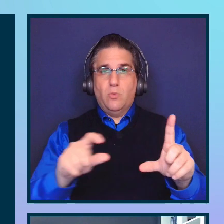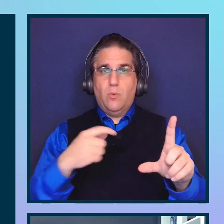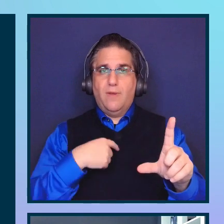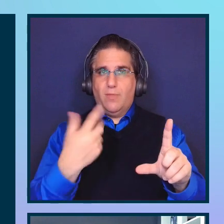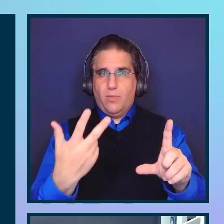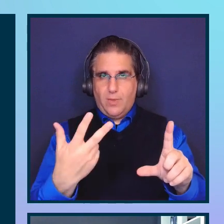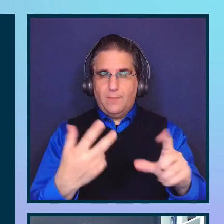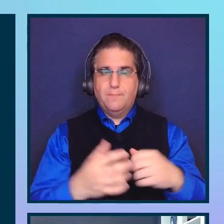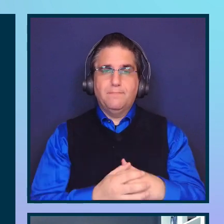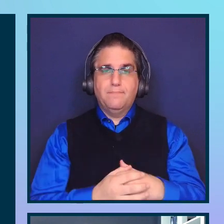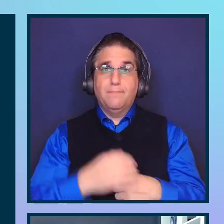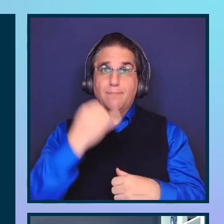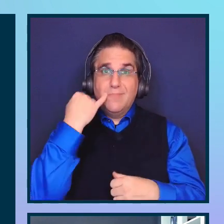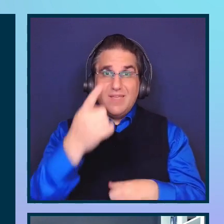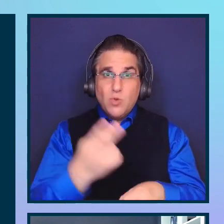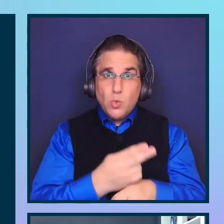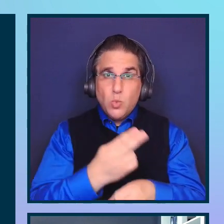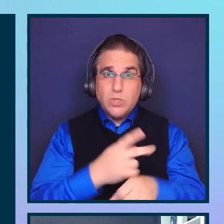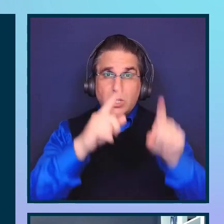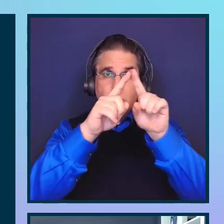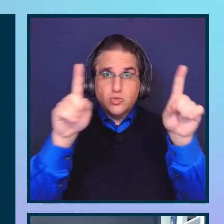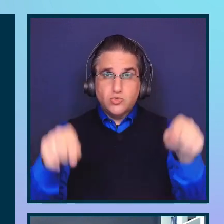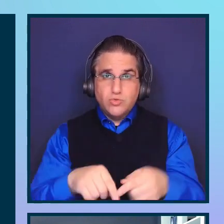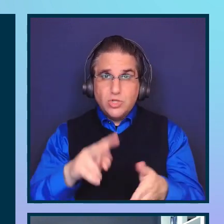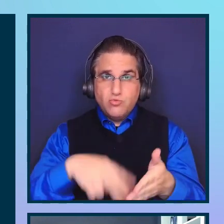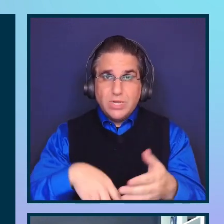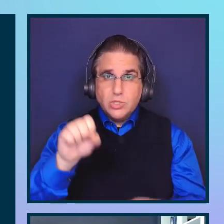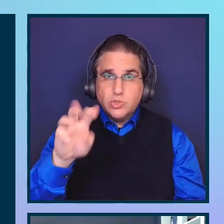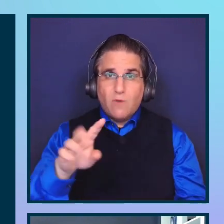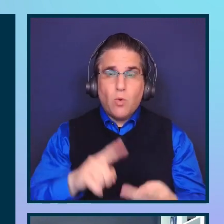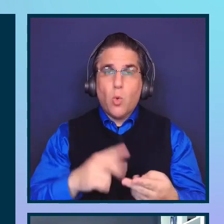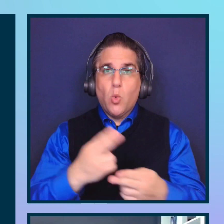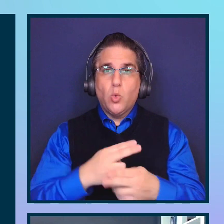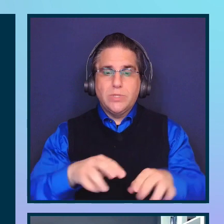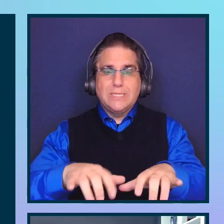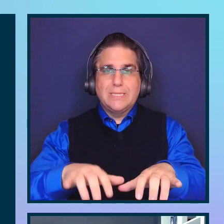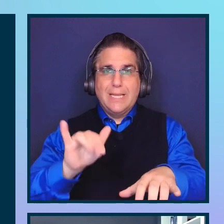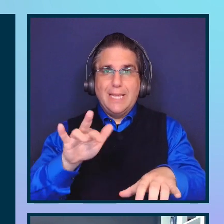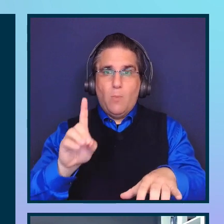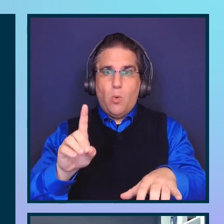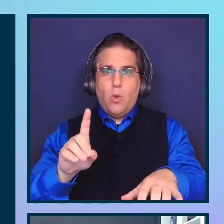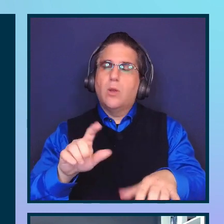When you're a screen reader user, or a keyword user, we need to identify how we are gonna navigate through them.